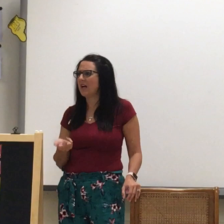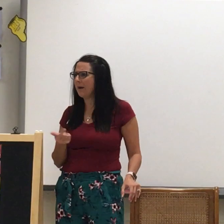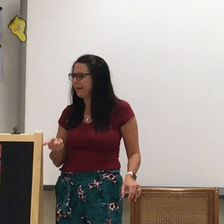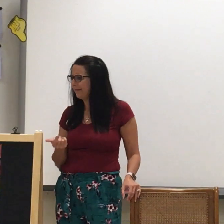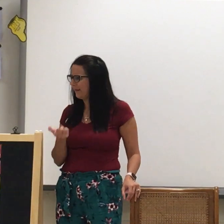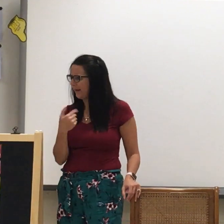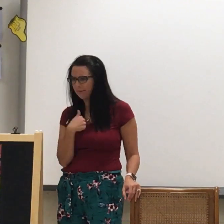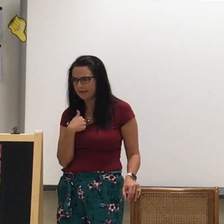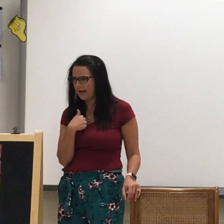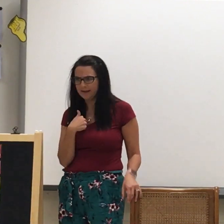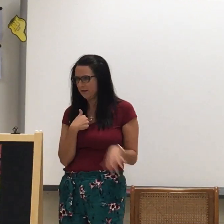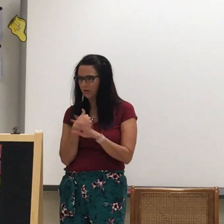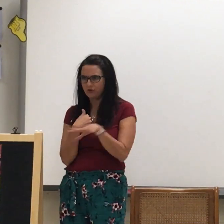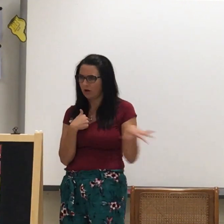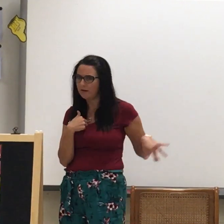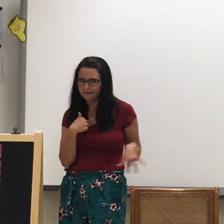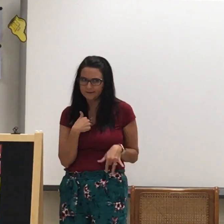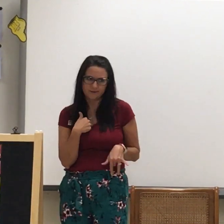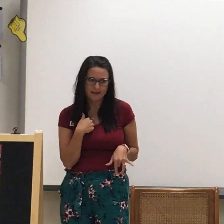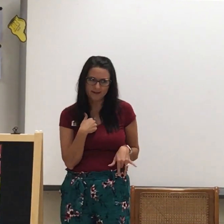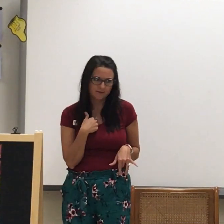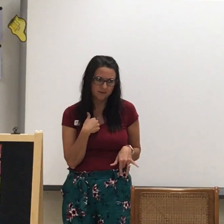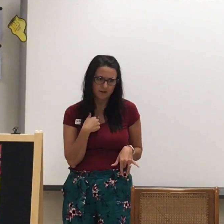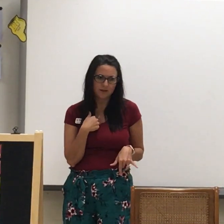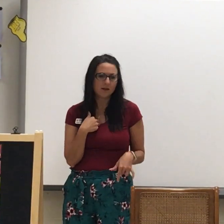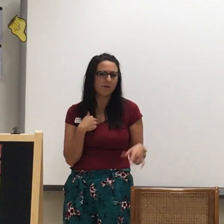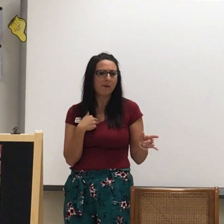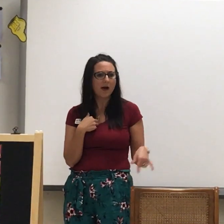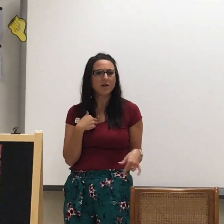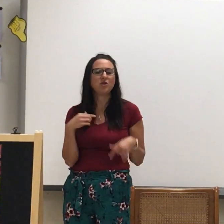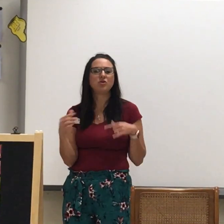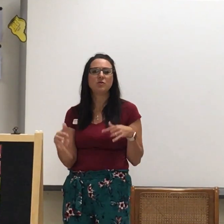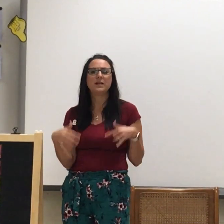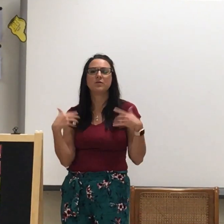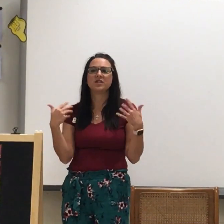mean you have to copy everything that I'm signing. You don't have to do that. But you